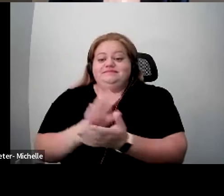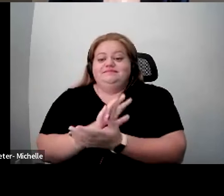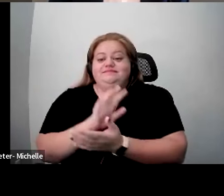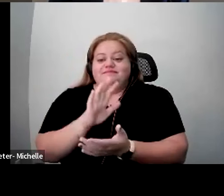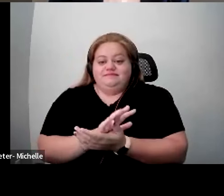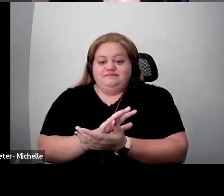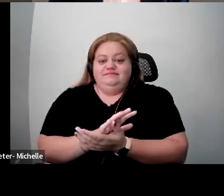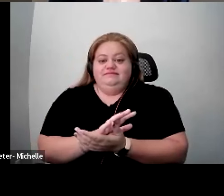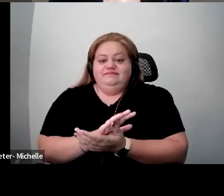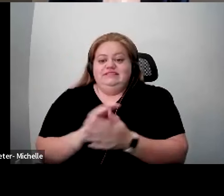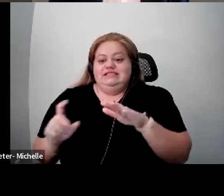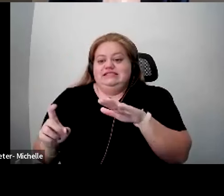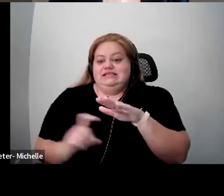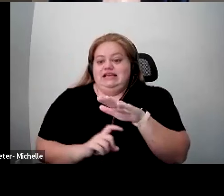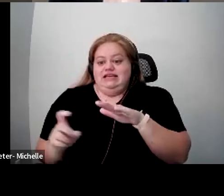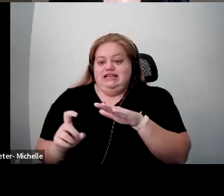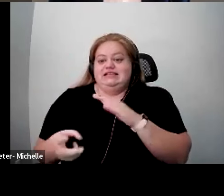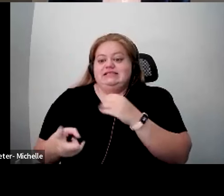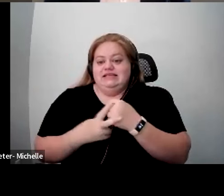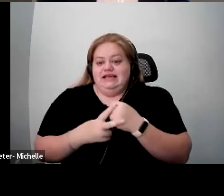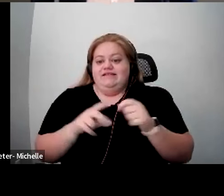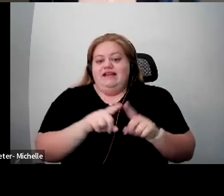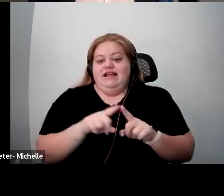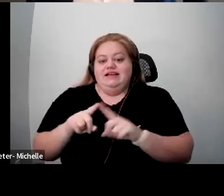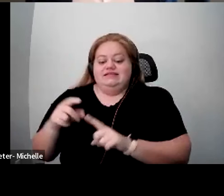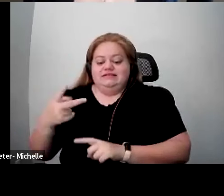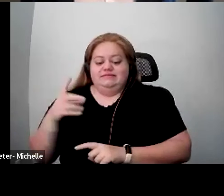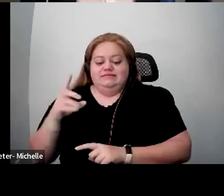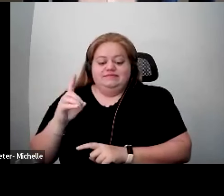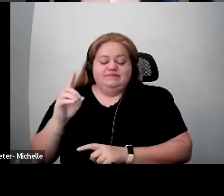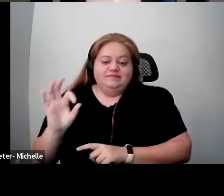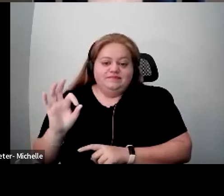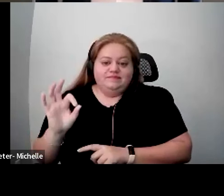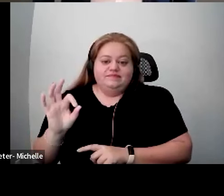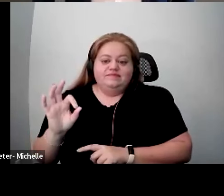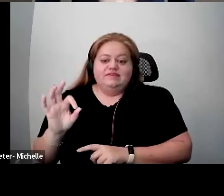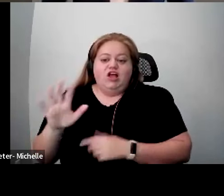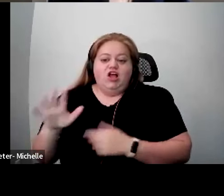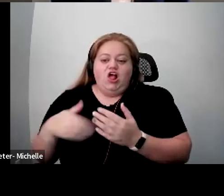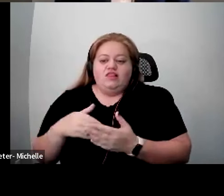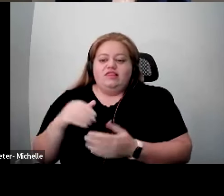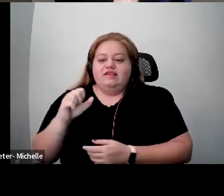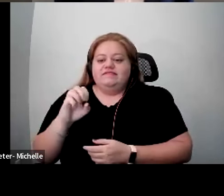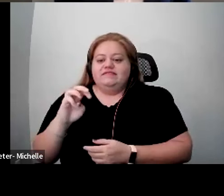is saved in PDF format, the semantic information about formulas is lost.